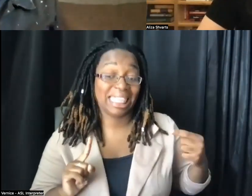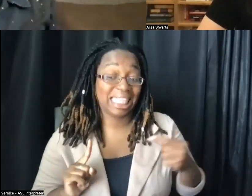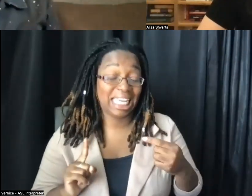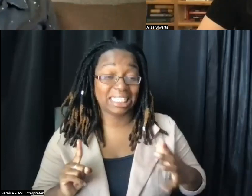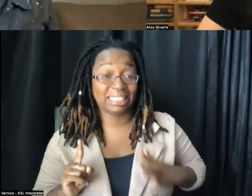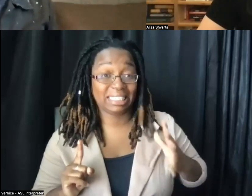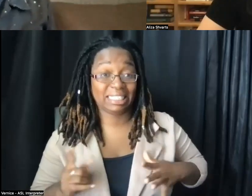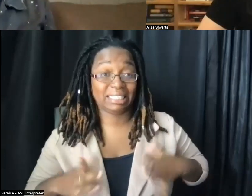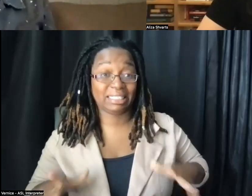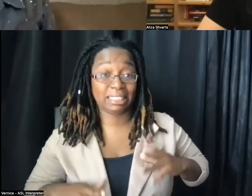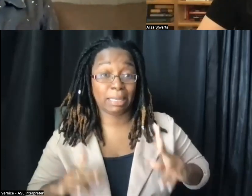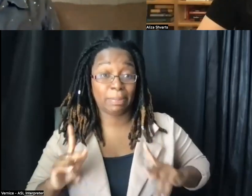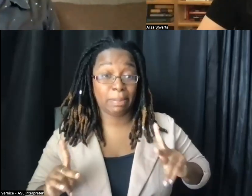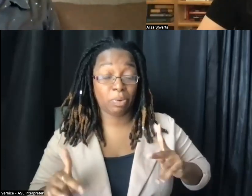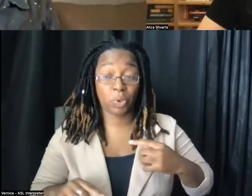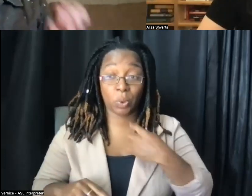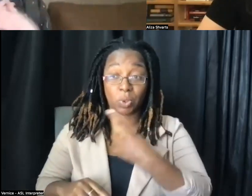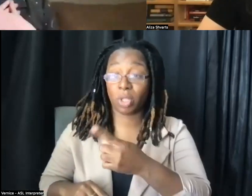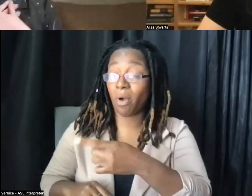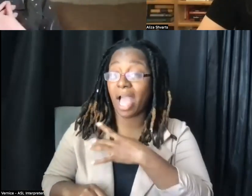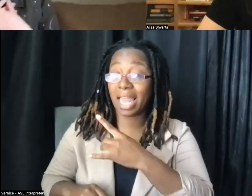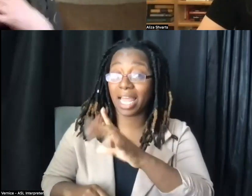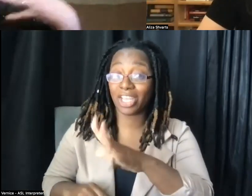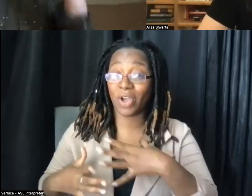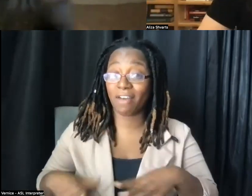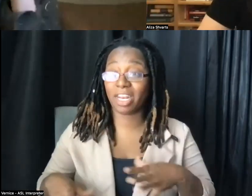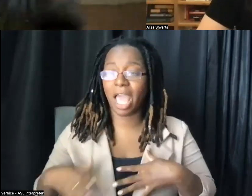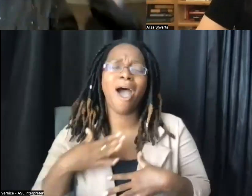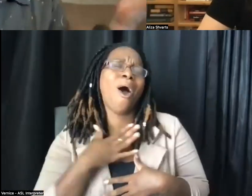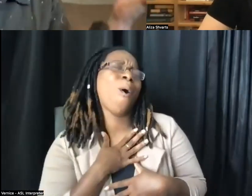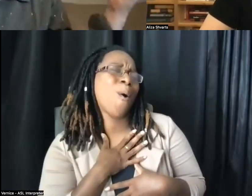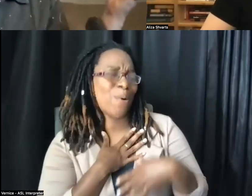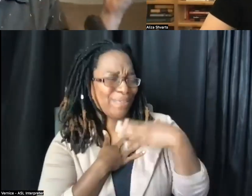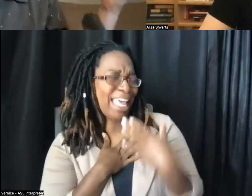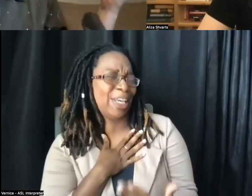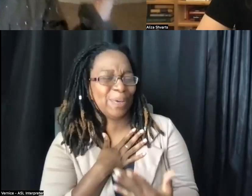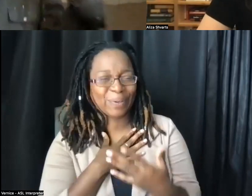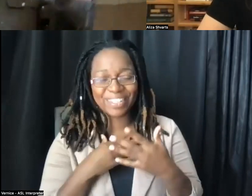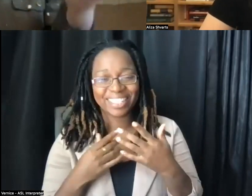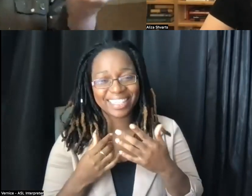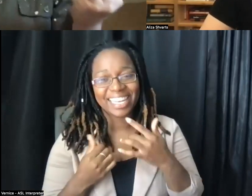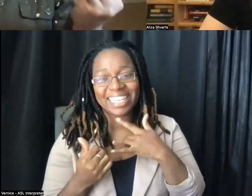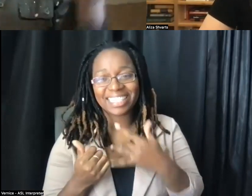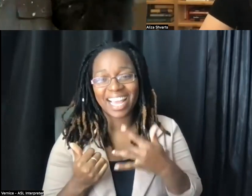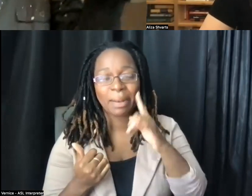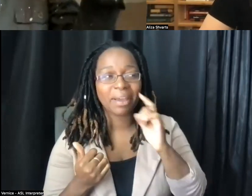And usually it is the super hyper well-dressed people, who is soon as you say that you like her outfit,